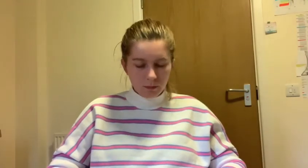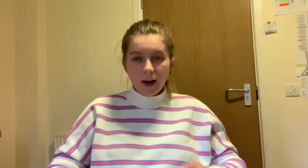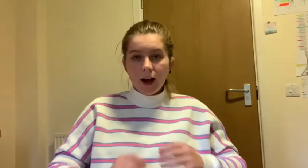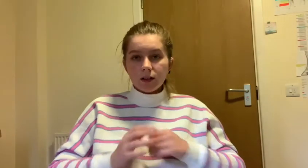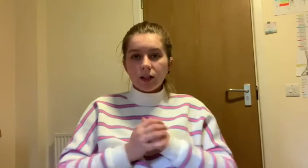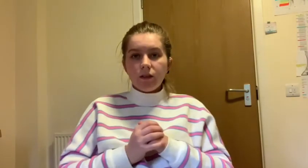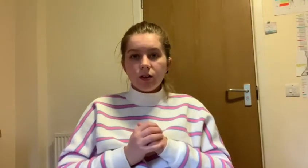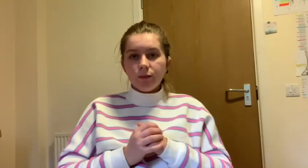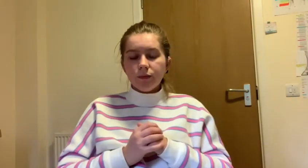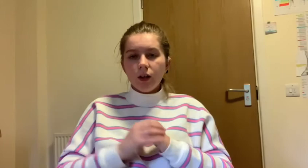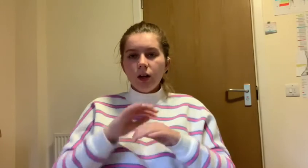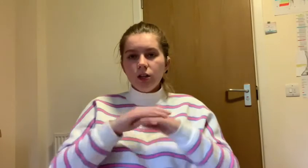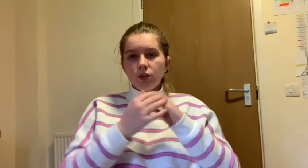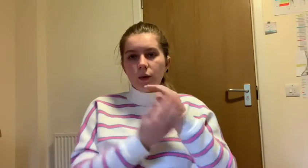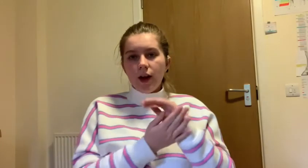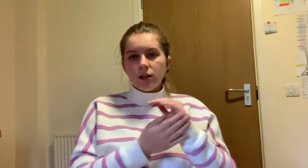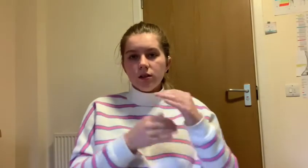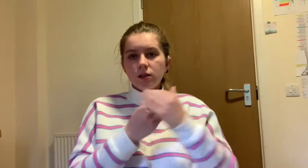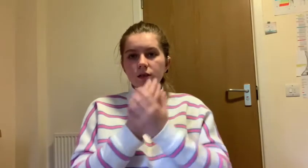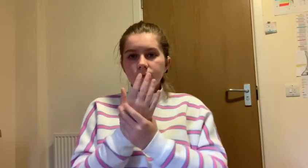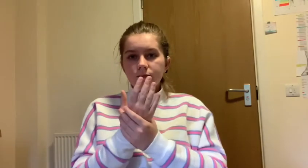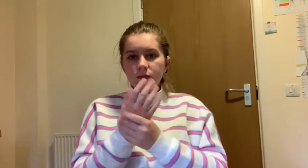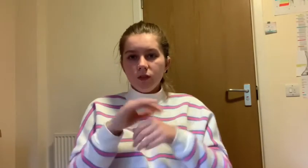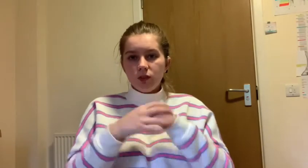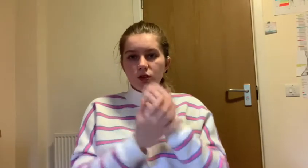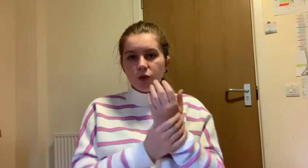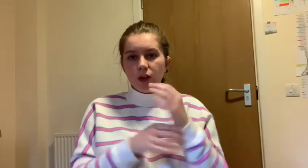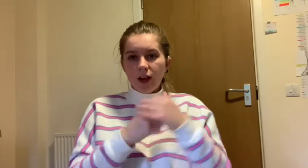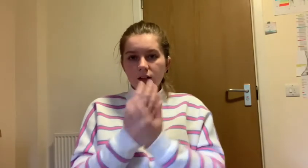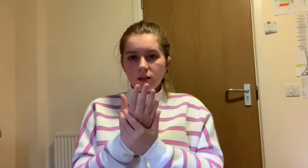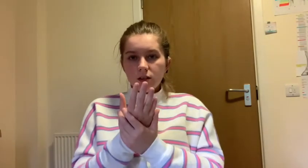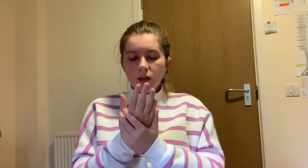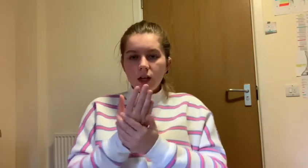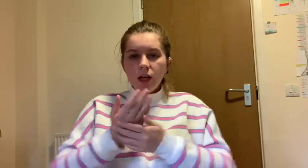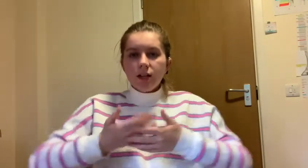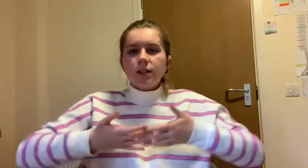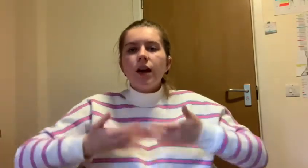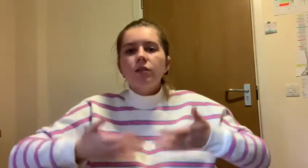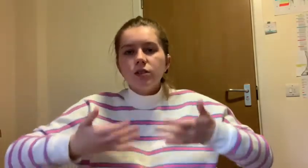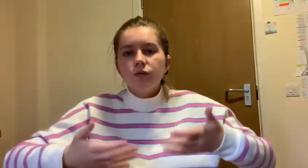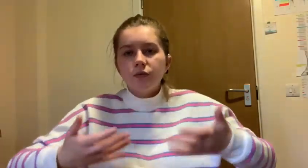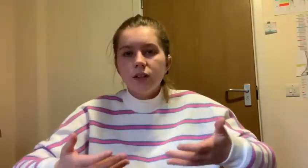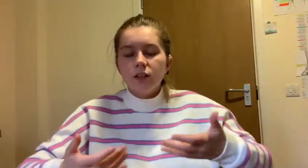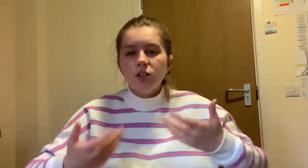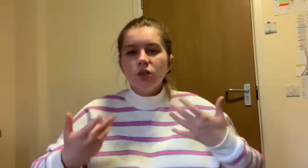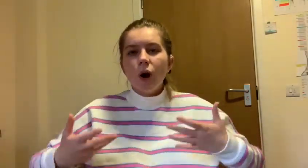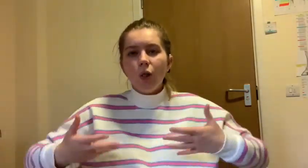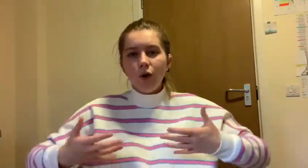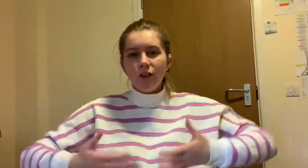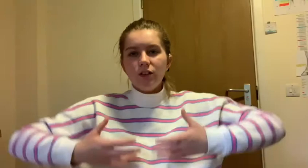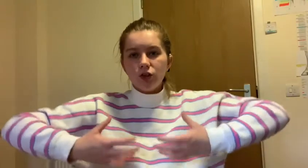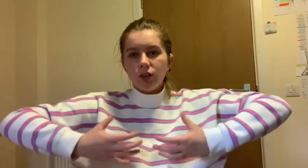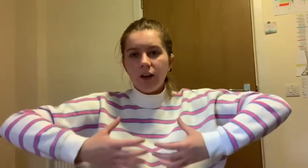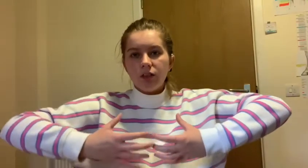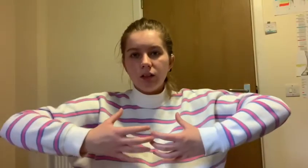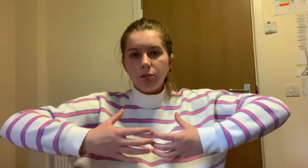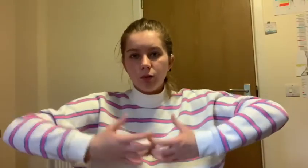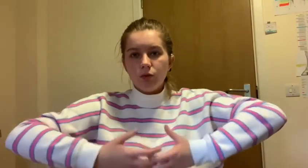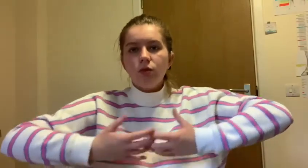My hands carry them, so hands, you're showing your hands. Carrying something, because you're carrying a lot, you're carrying it in bulk.